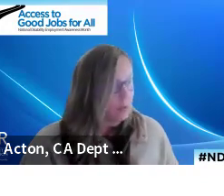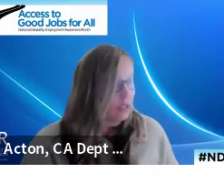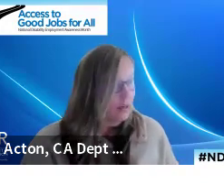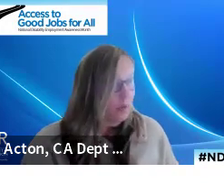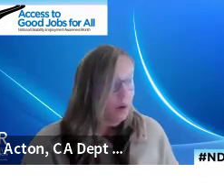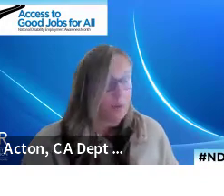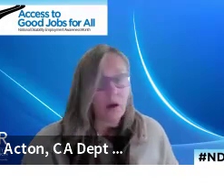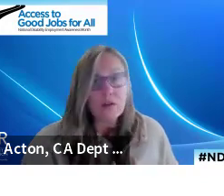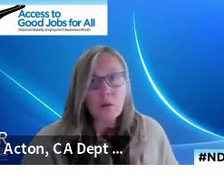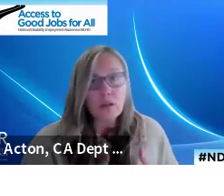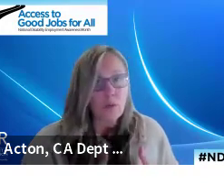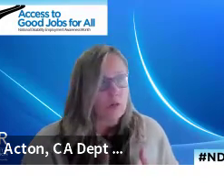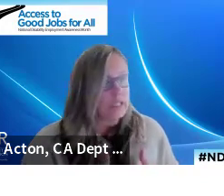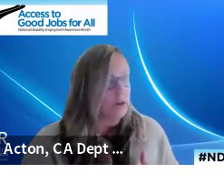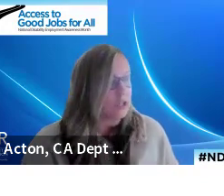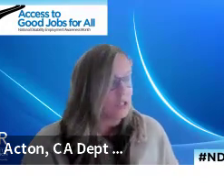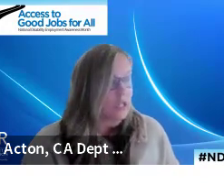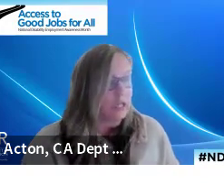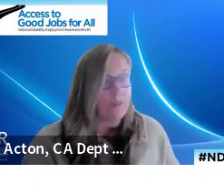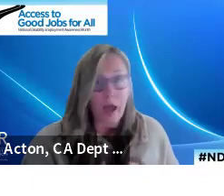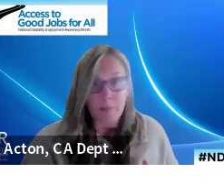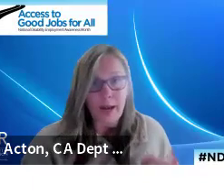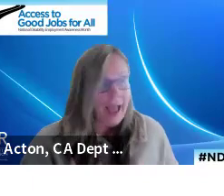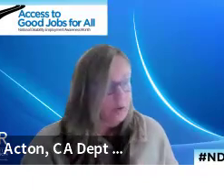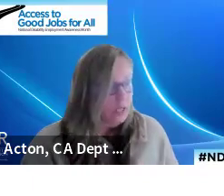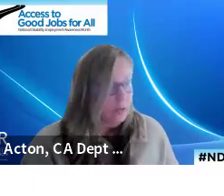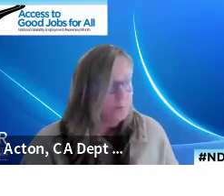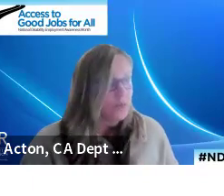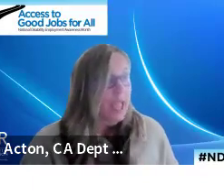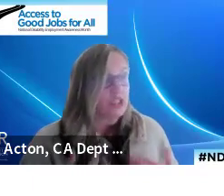disability network the top. We also wanted to increase our understanding of unmet housing